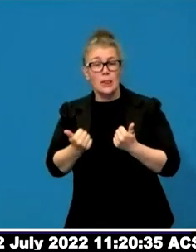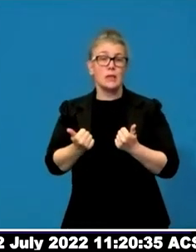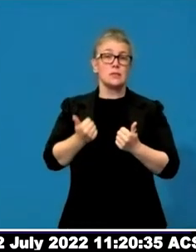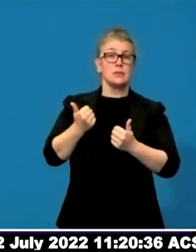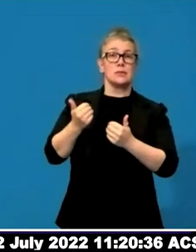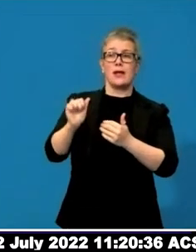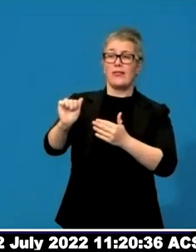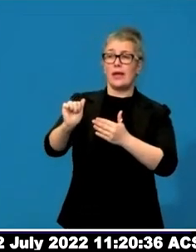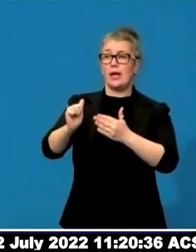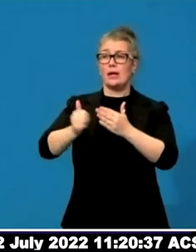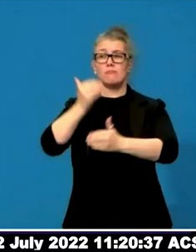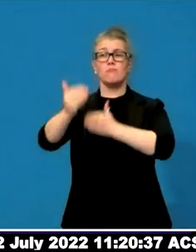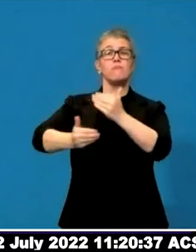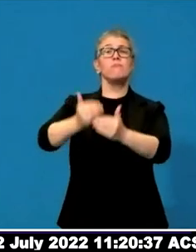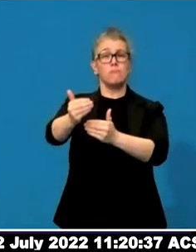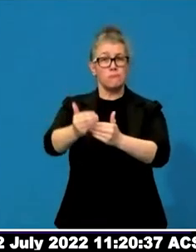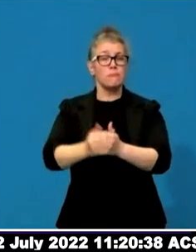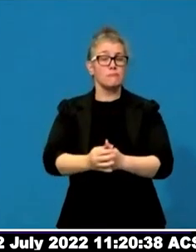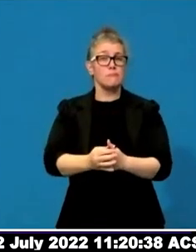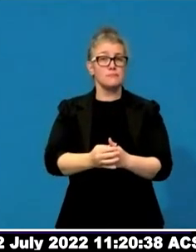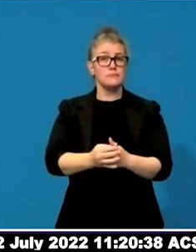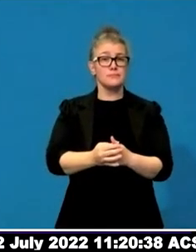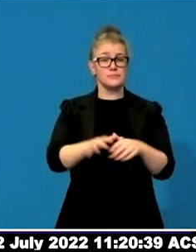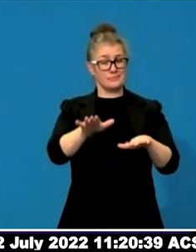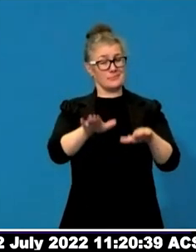So that's similar to what we're talking about.